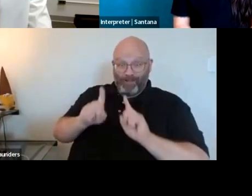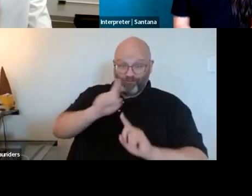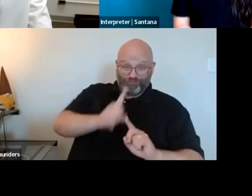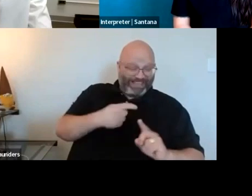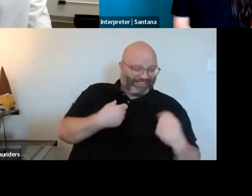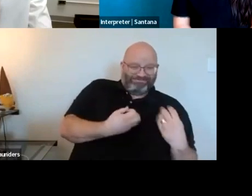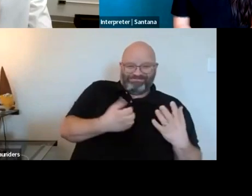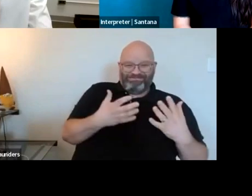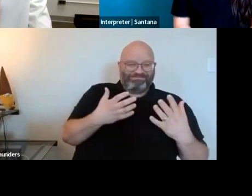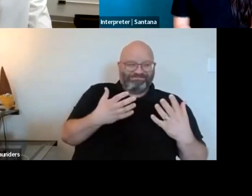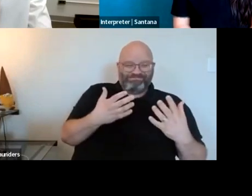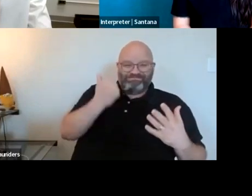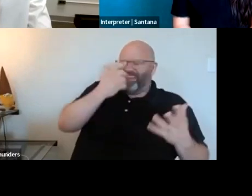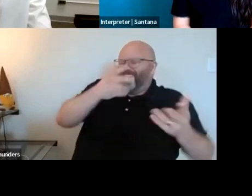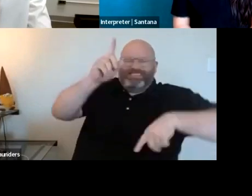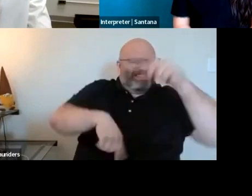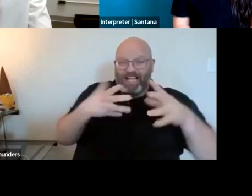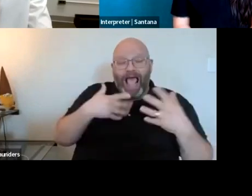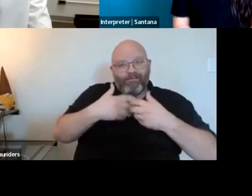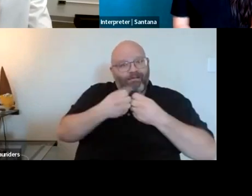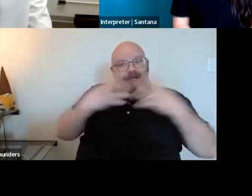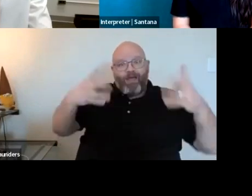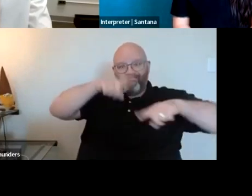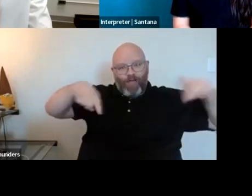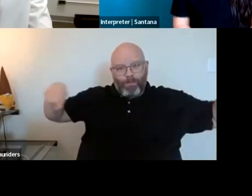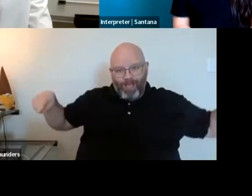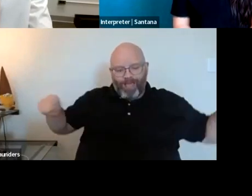Because perhaps I might identify in a certain way.